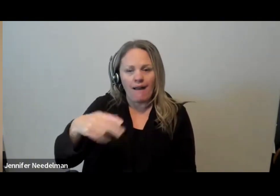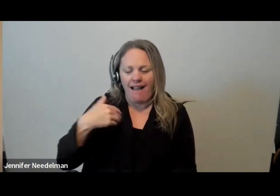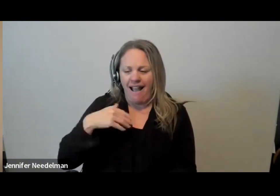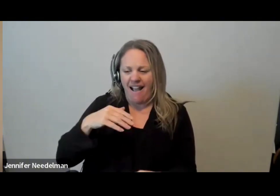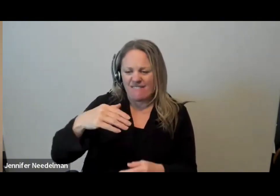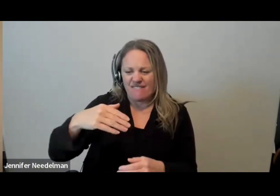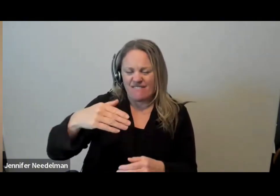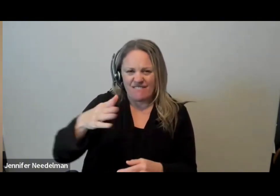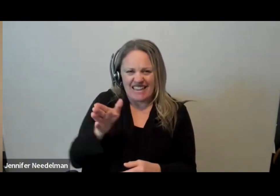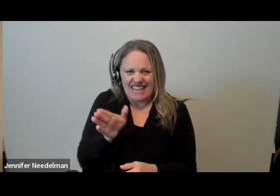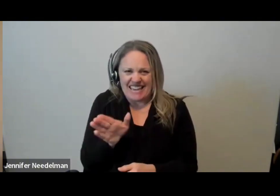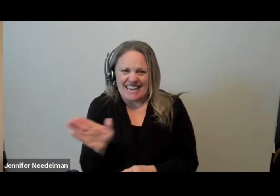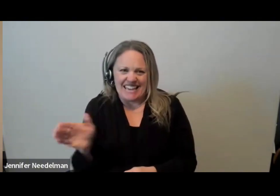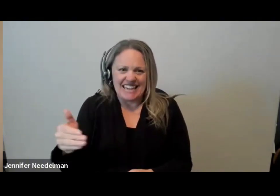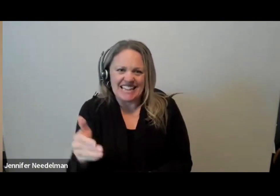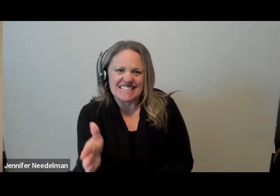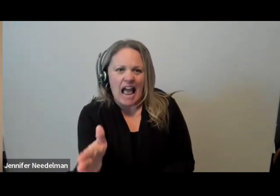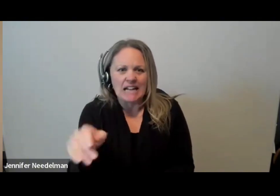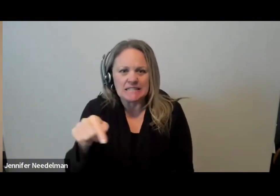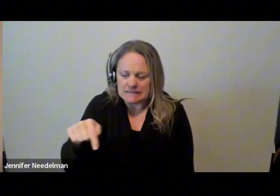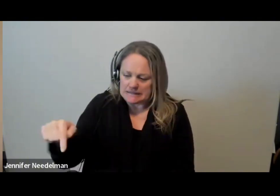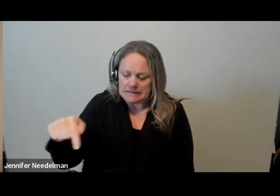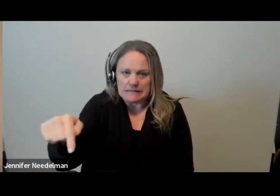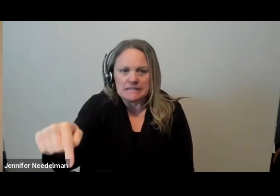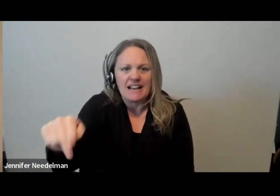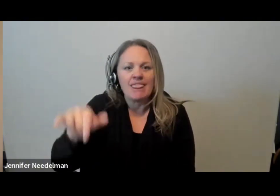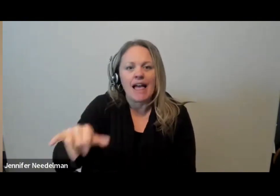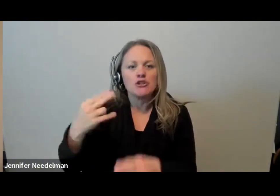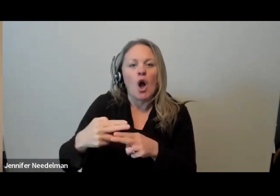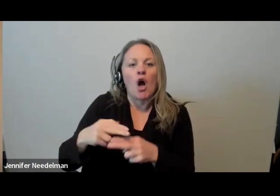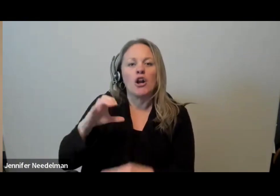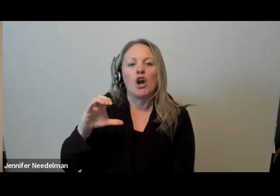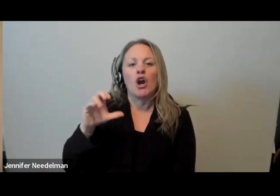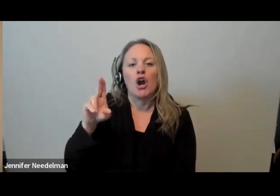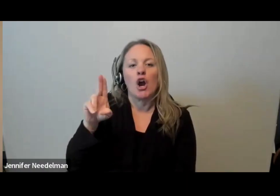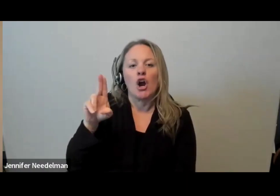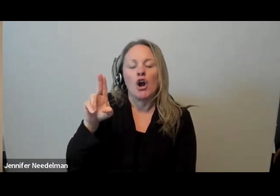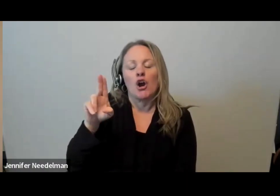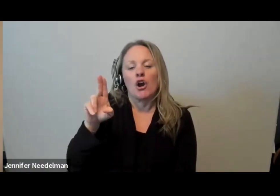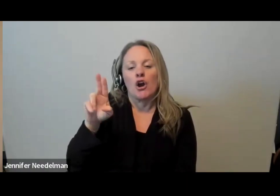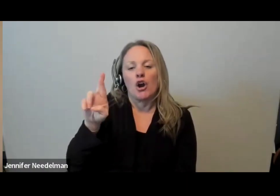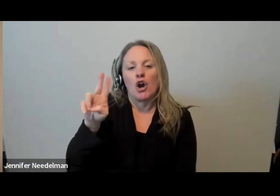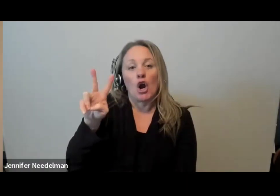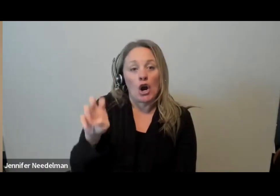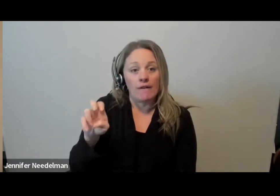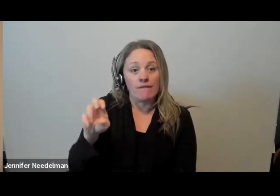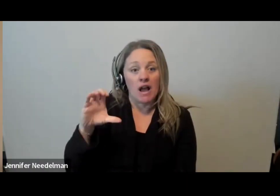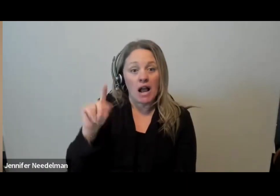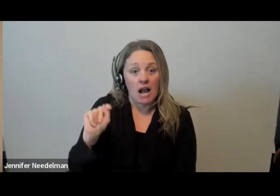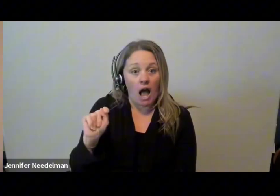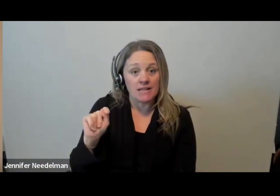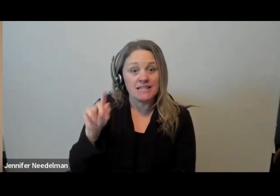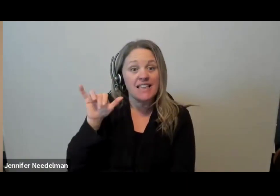And this was originally sort of pioneered to help people who are using mobility aids like walkers